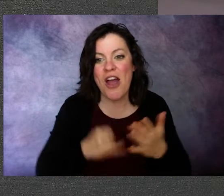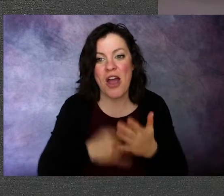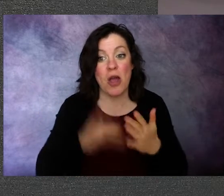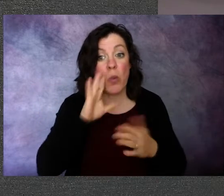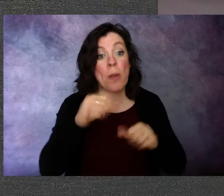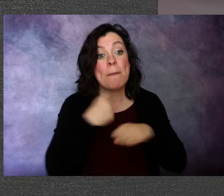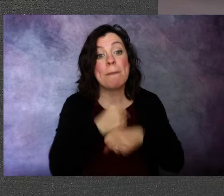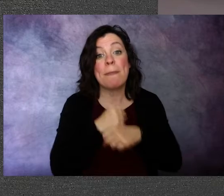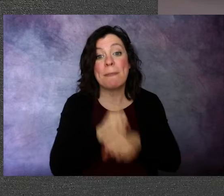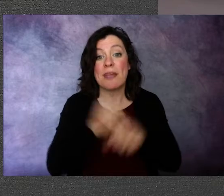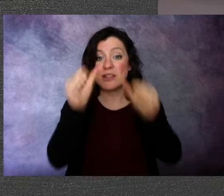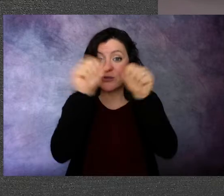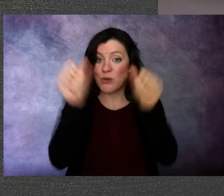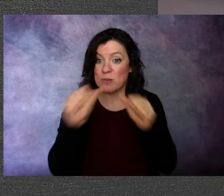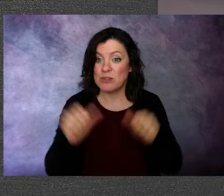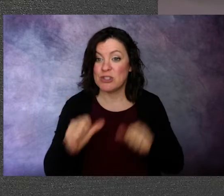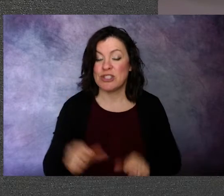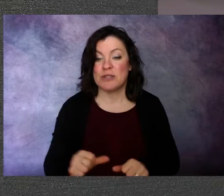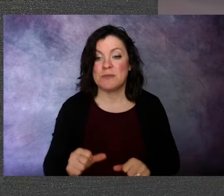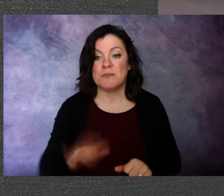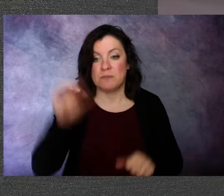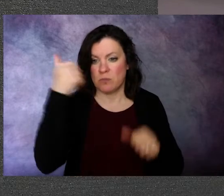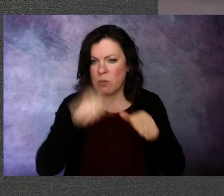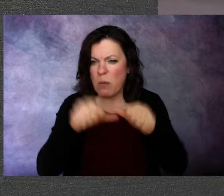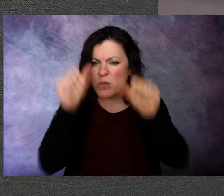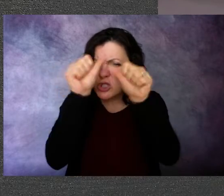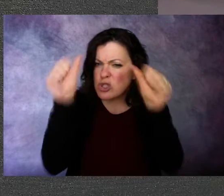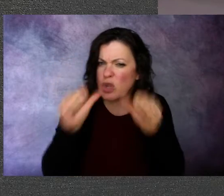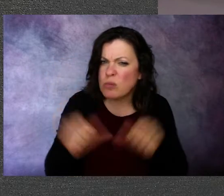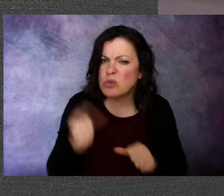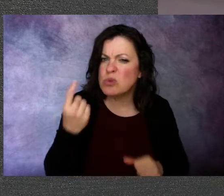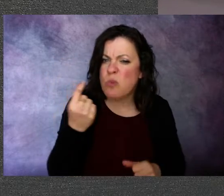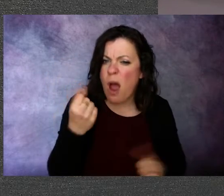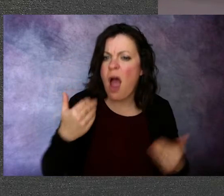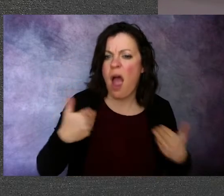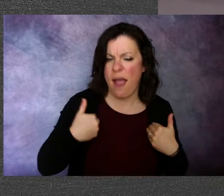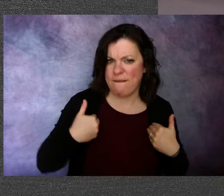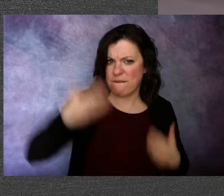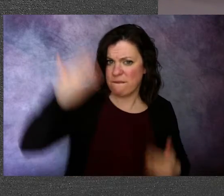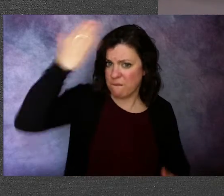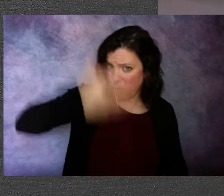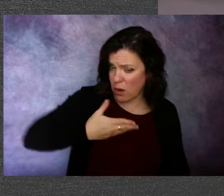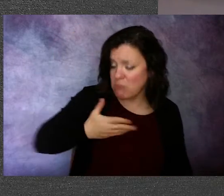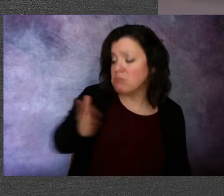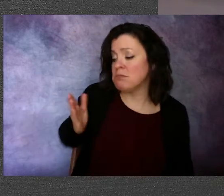Remember that a sculpture has a front and a side and a back,